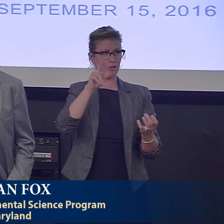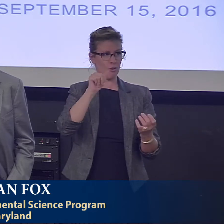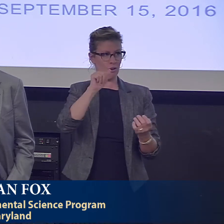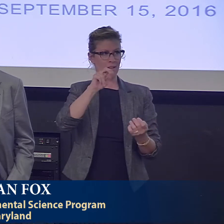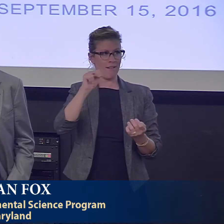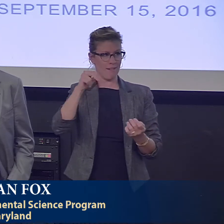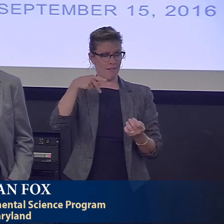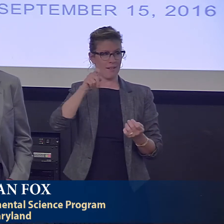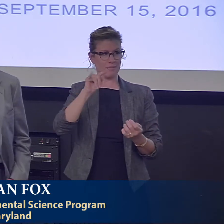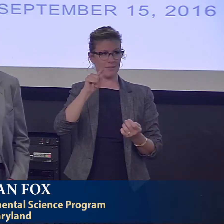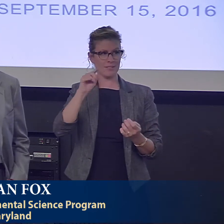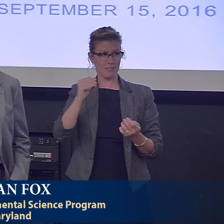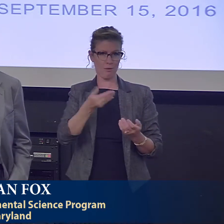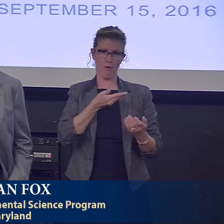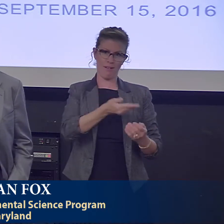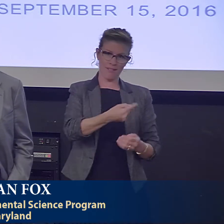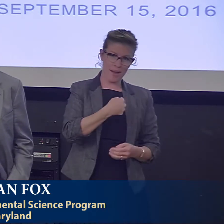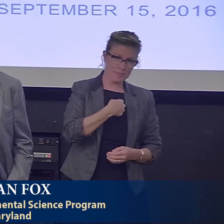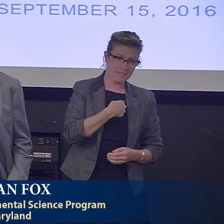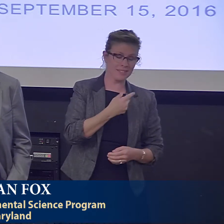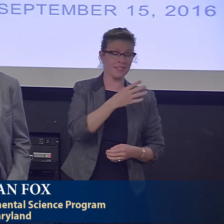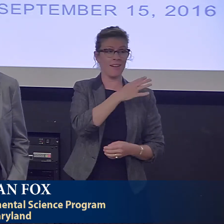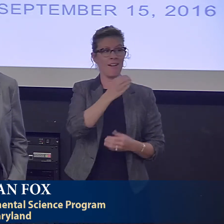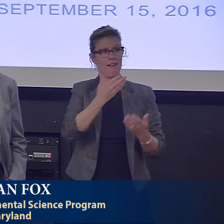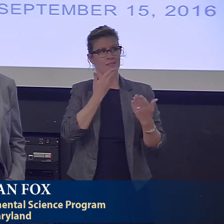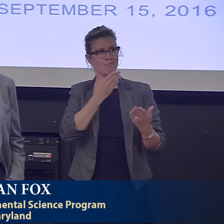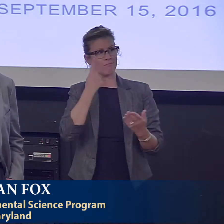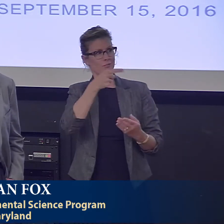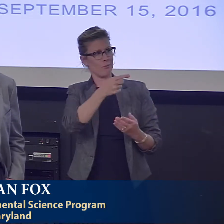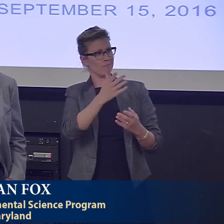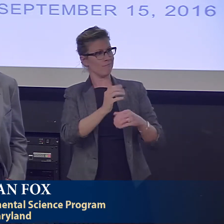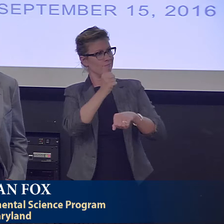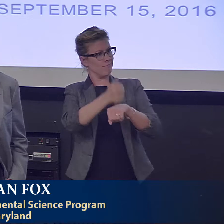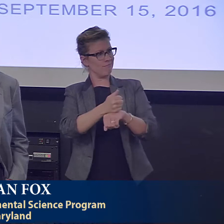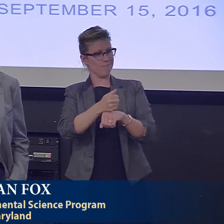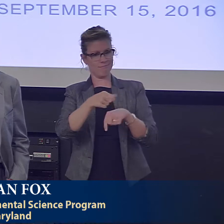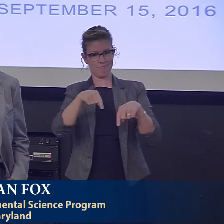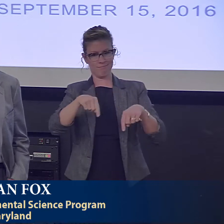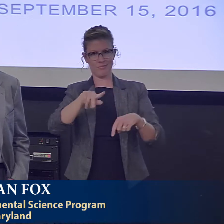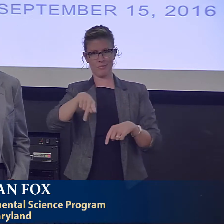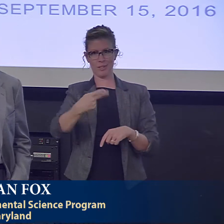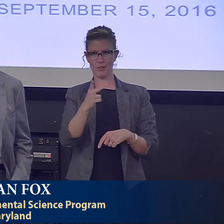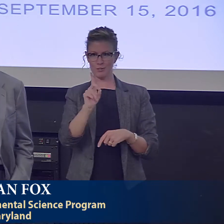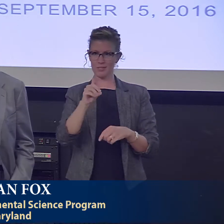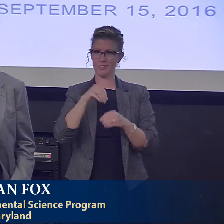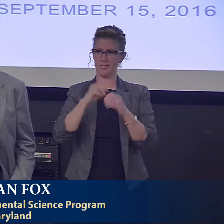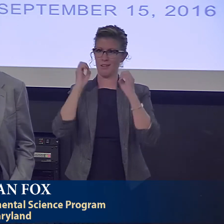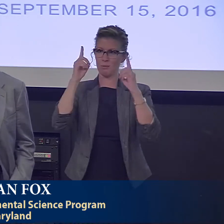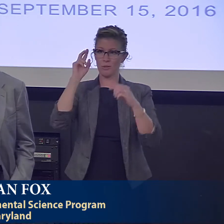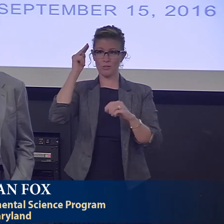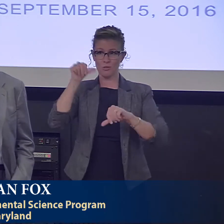for inviting me and for her establishing this PhD in educational neuroscience